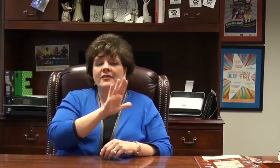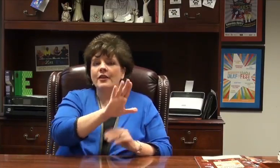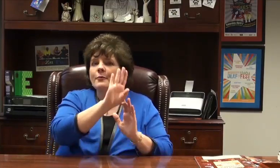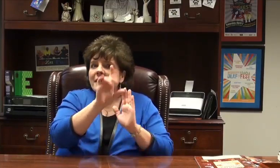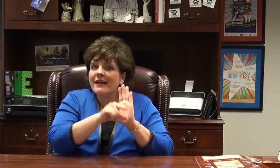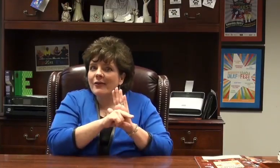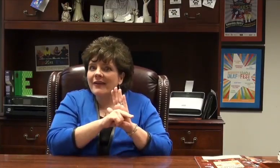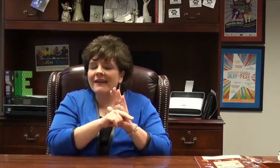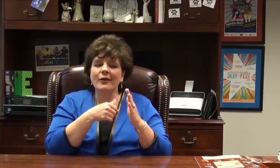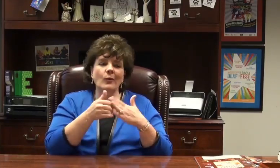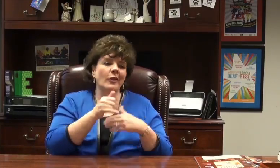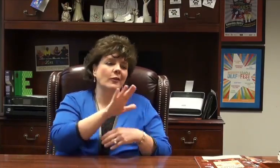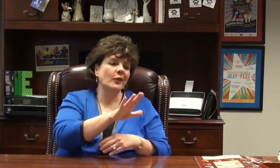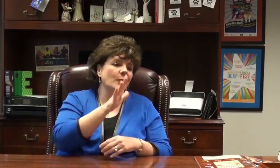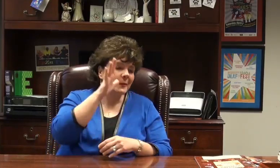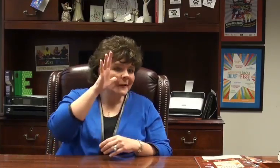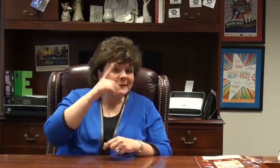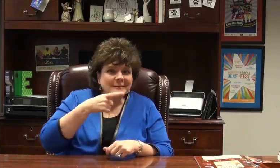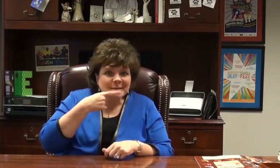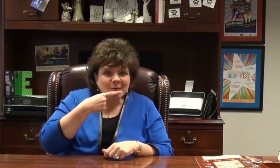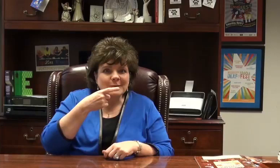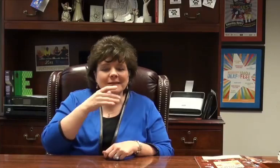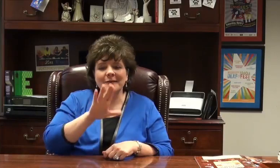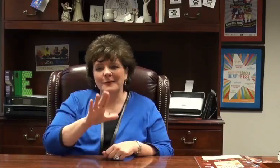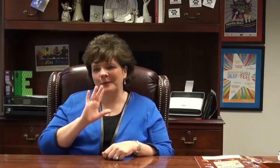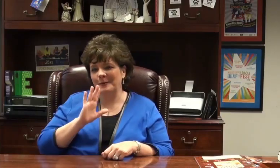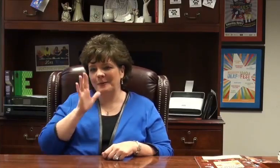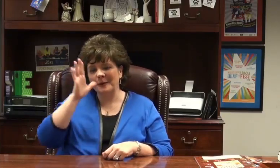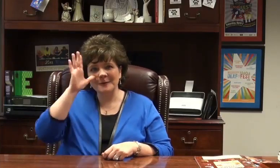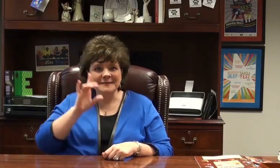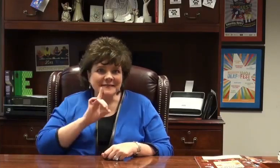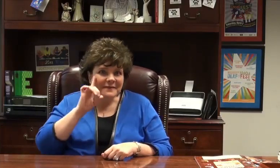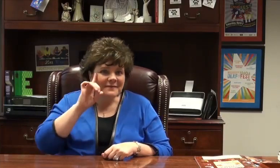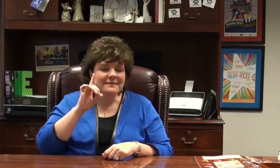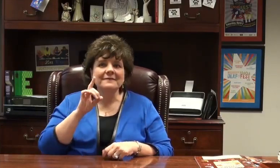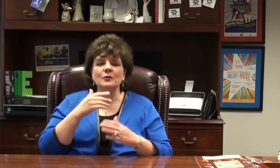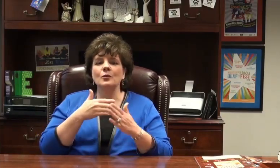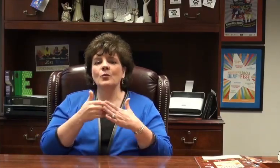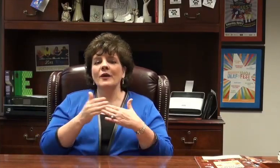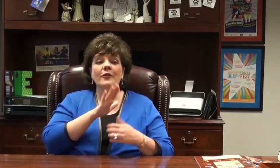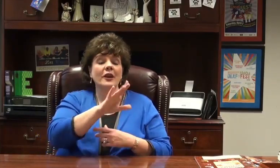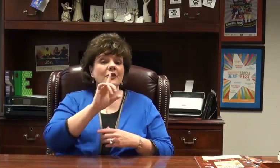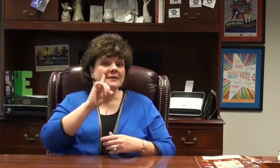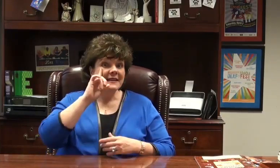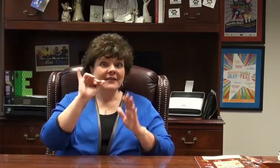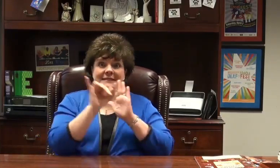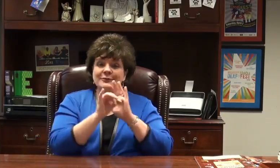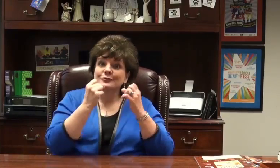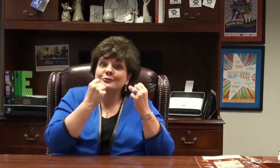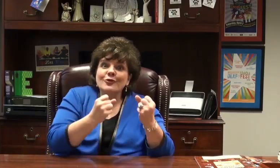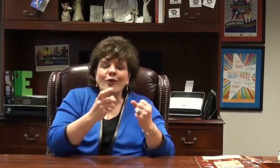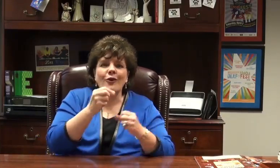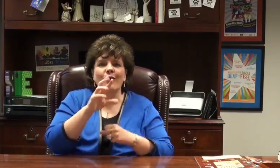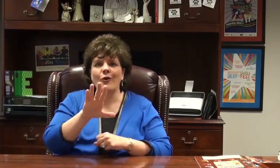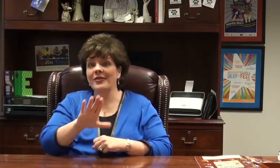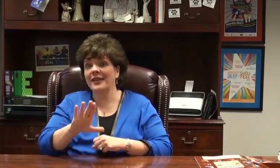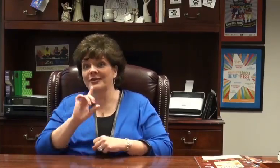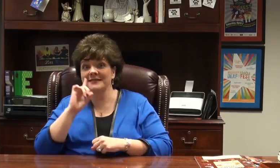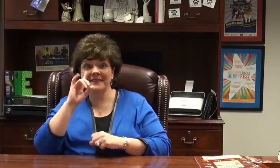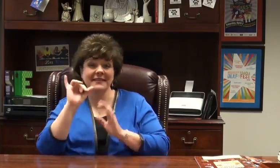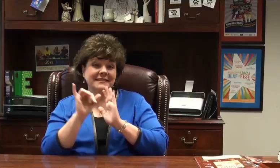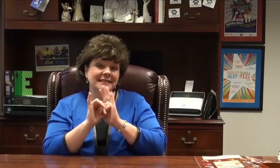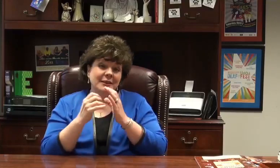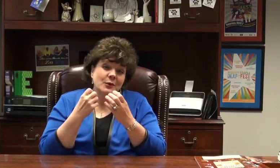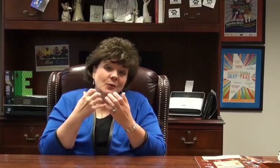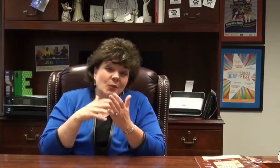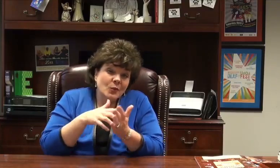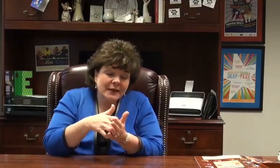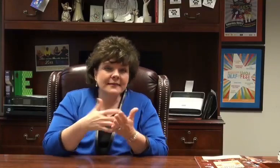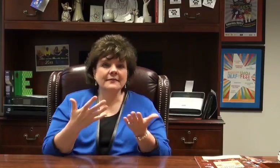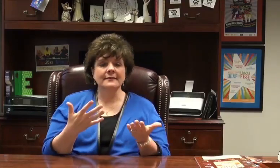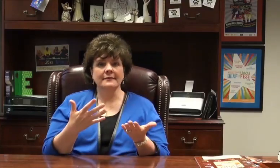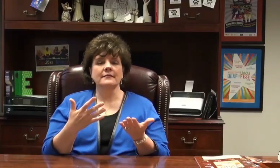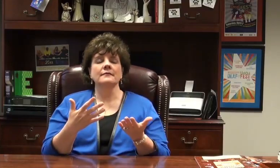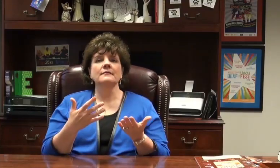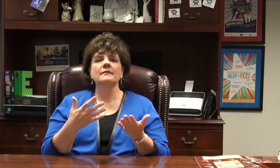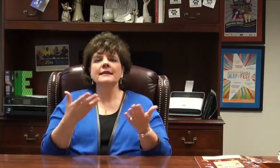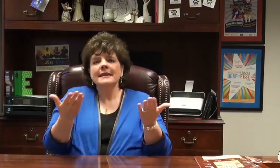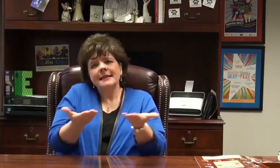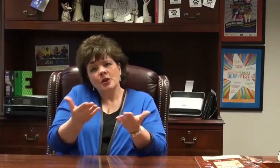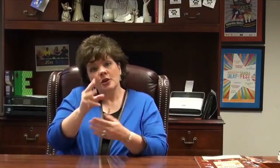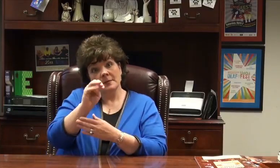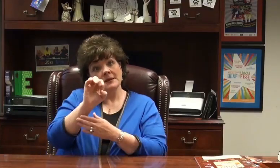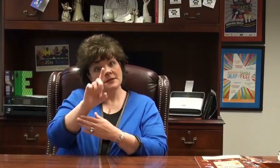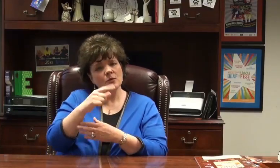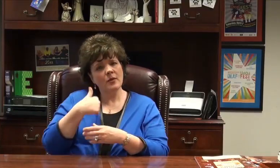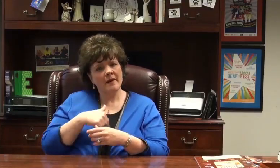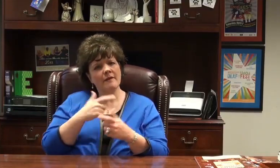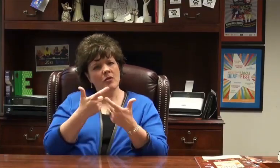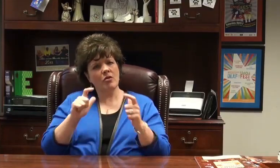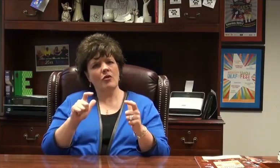happen whether they have hearing or deaf parents, strong Deaf identity or are still developing their identity.